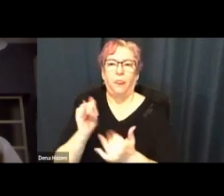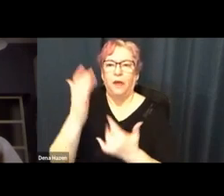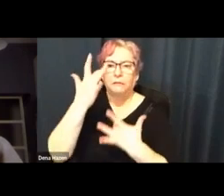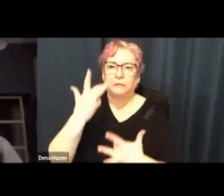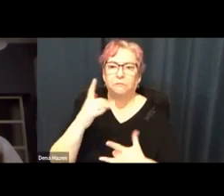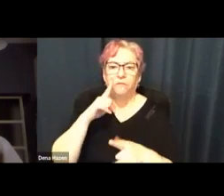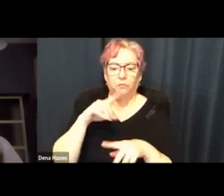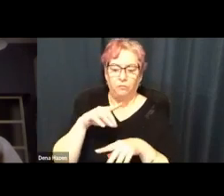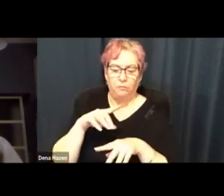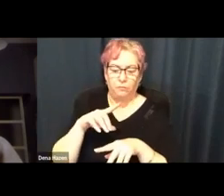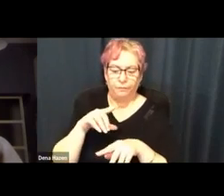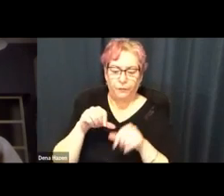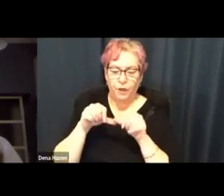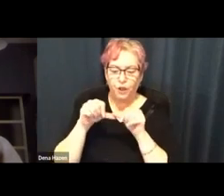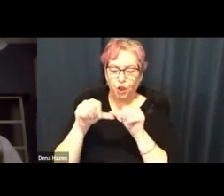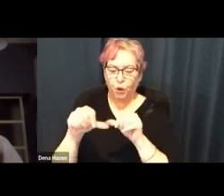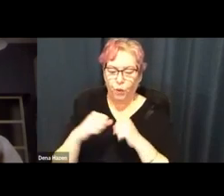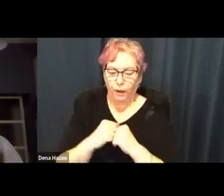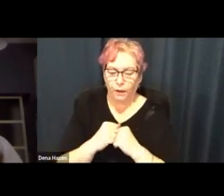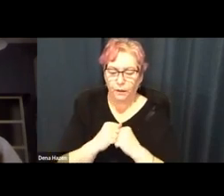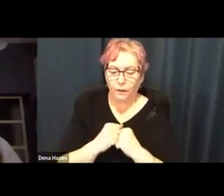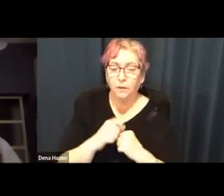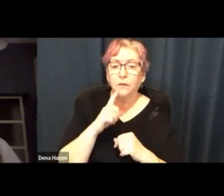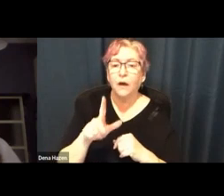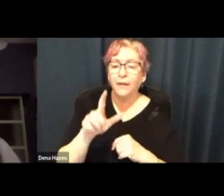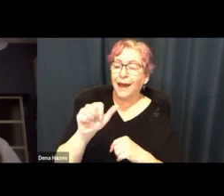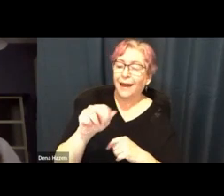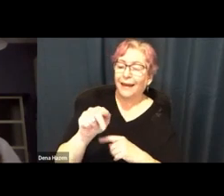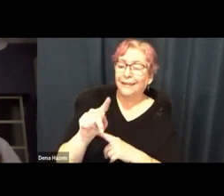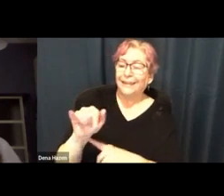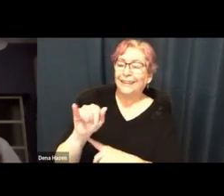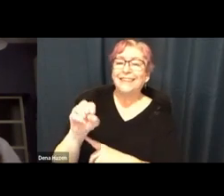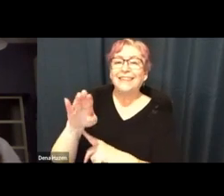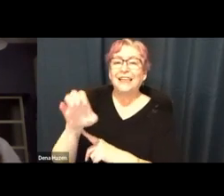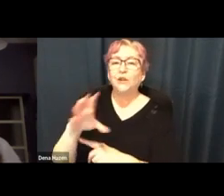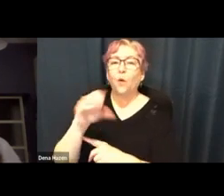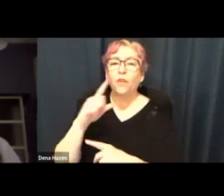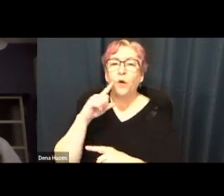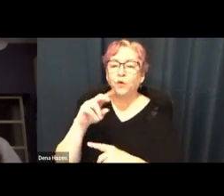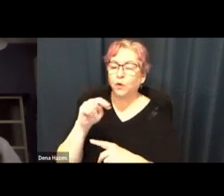So what are these -- antisense oligonucleotides?